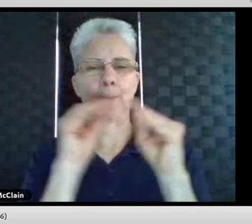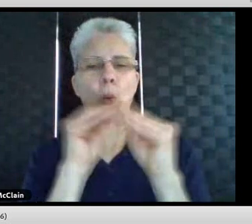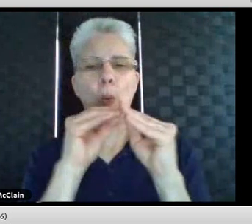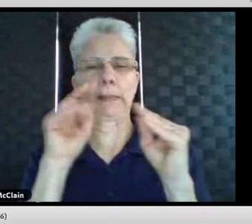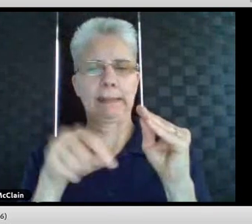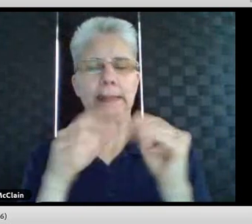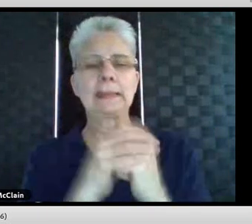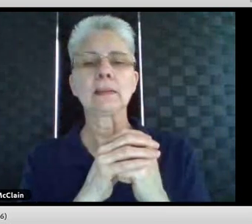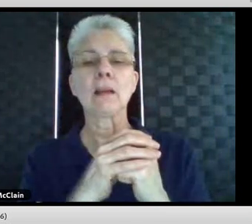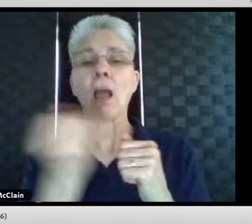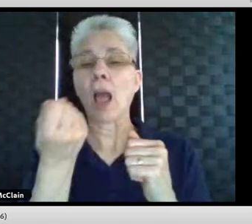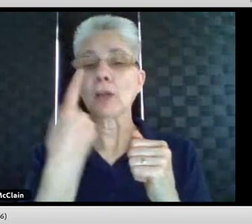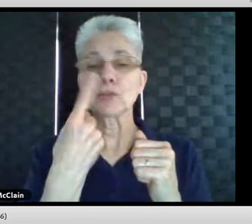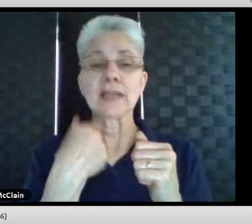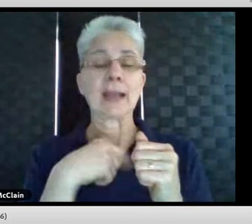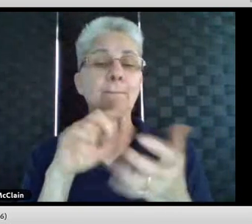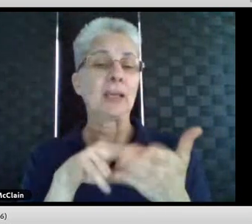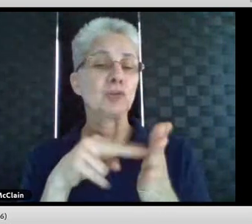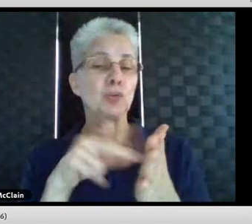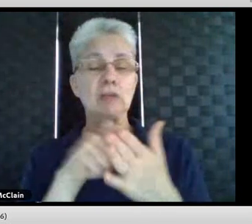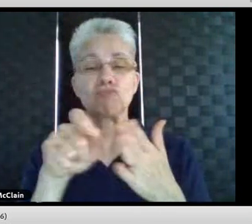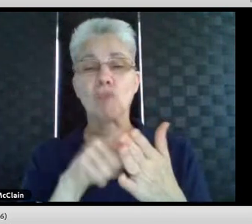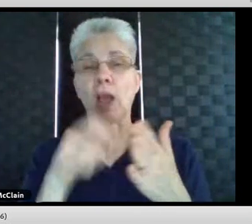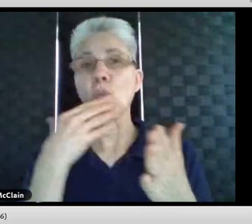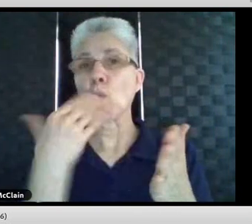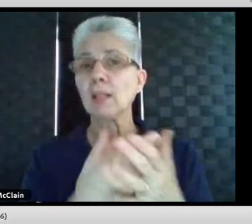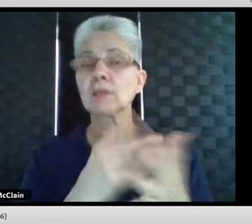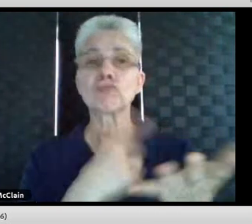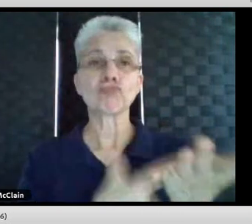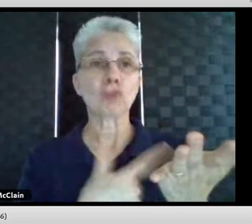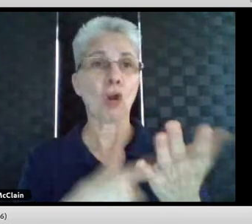Understand means you can write or effectively talk about it,